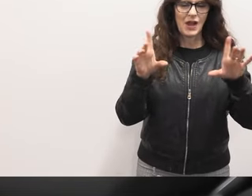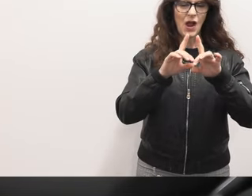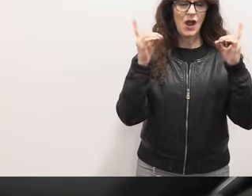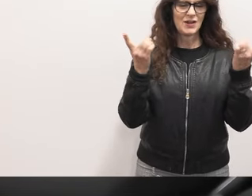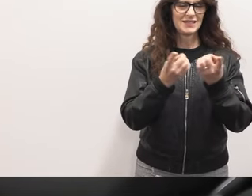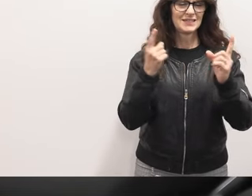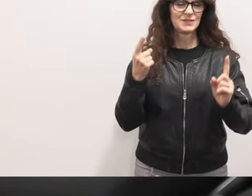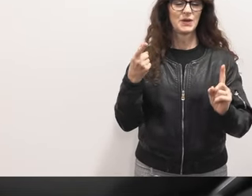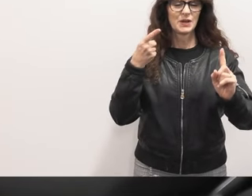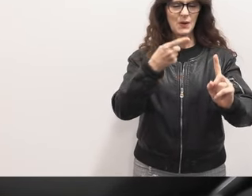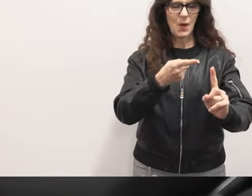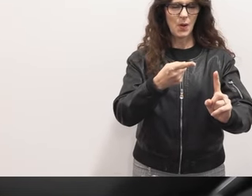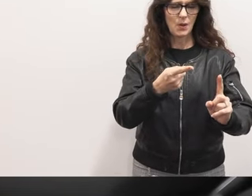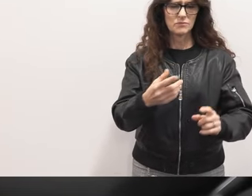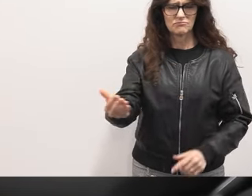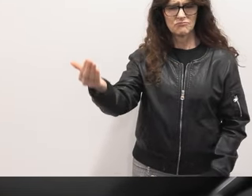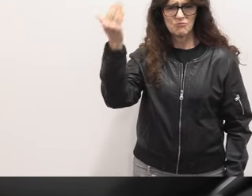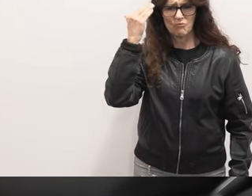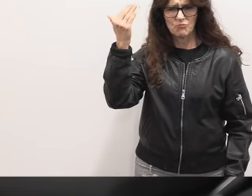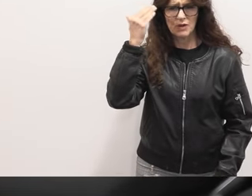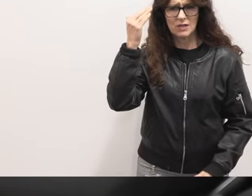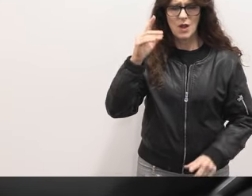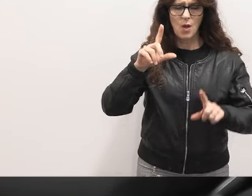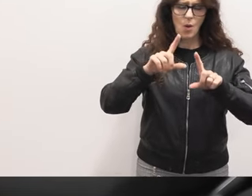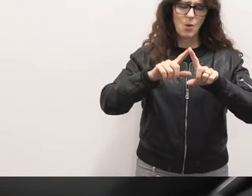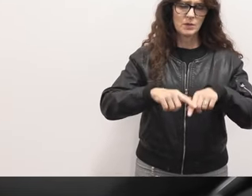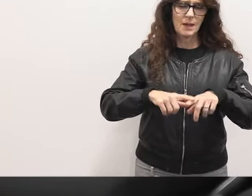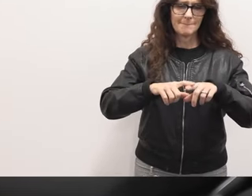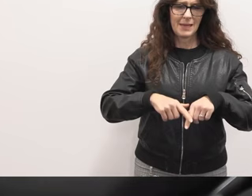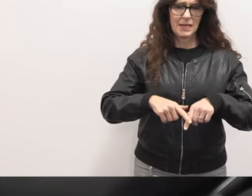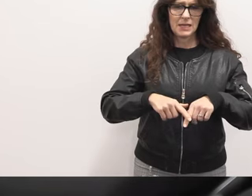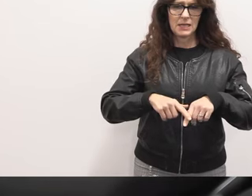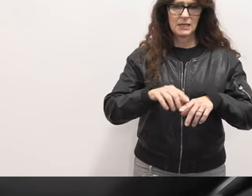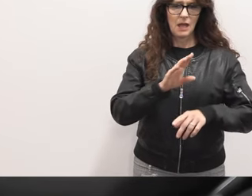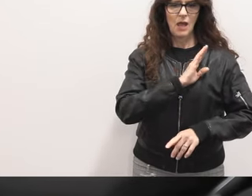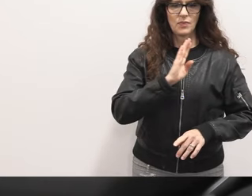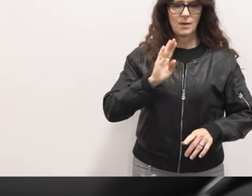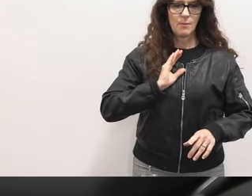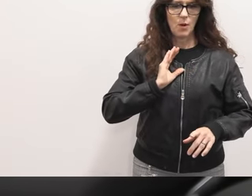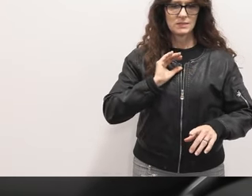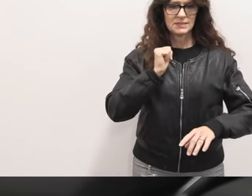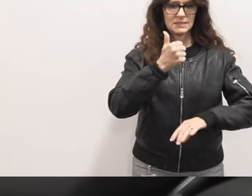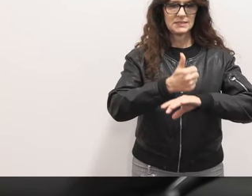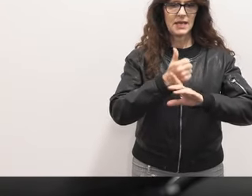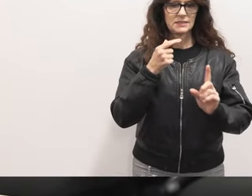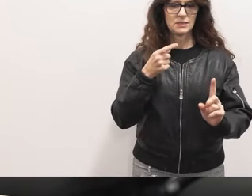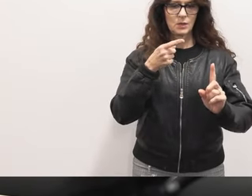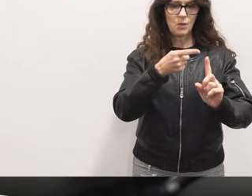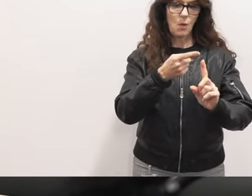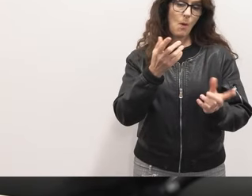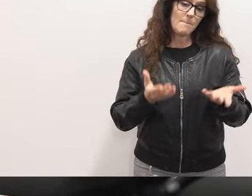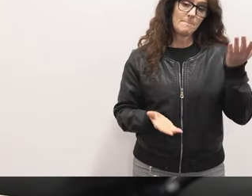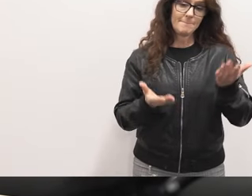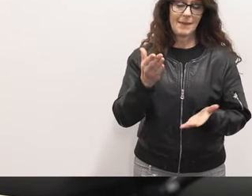and we know that depending on where the board sets its goals, then we may need to make some refinements